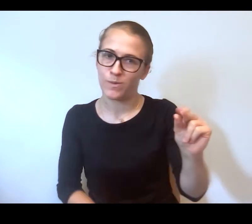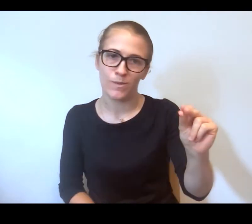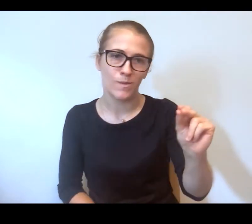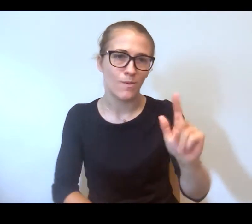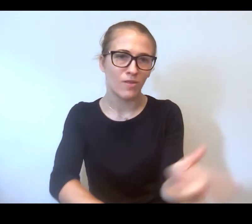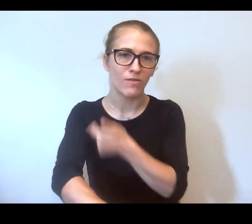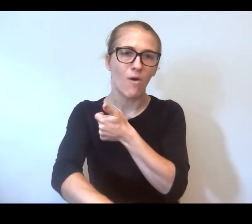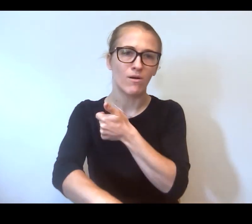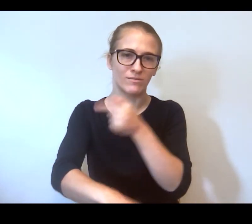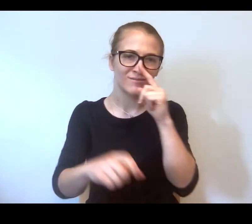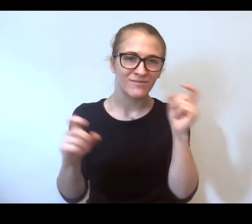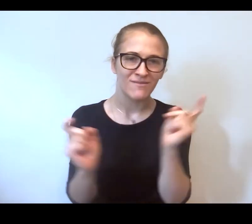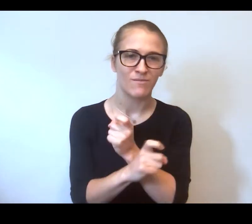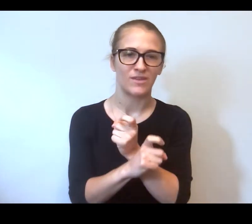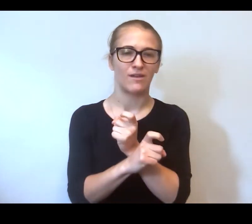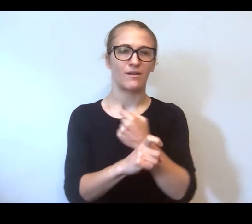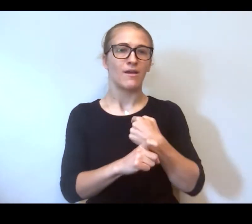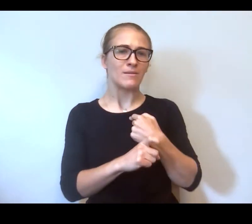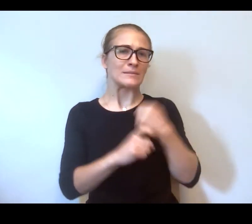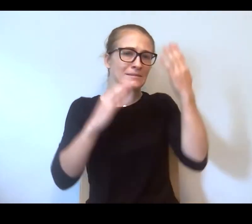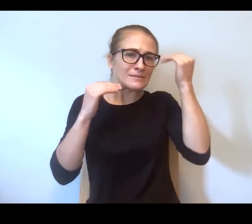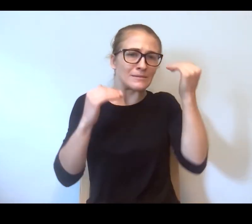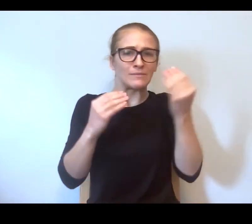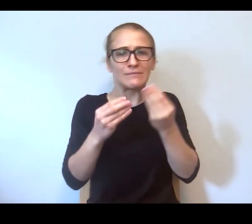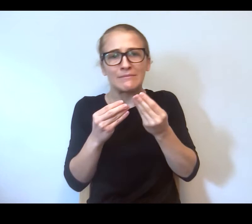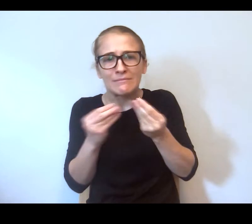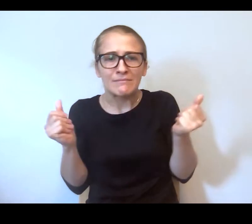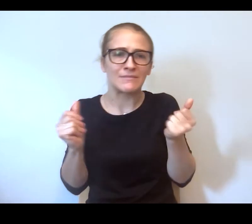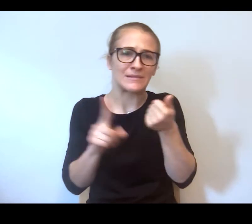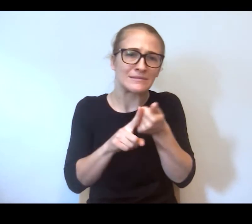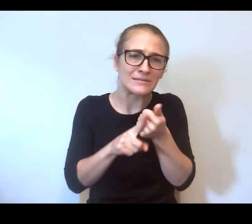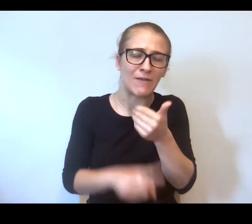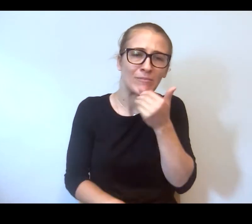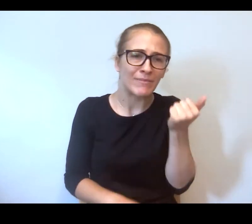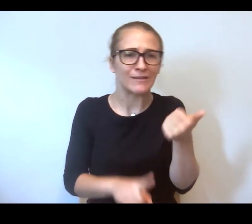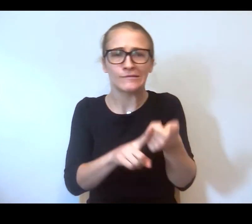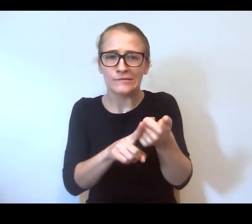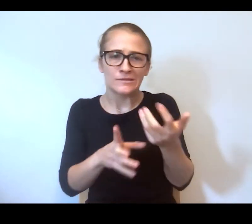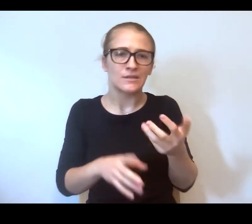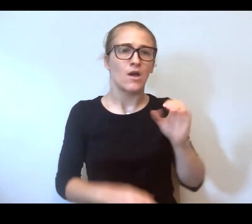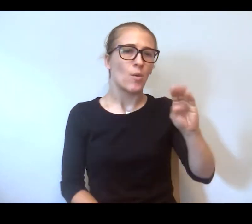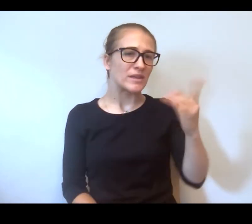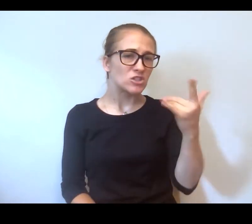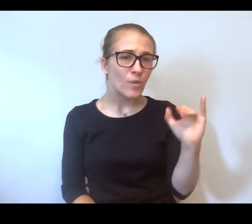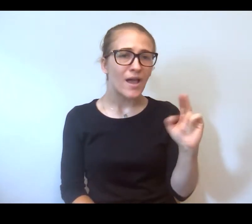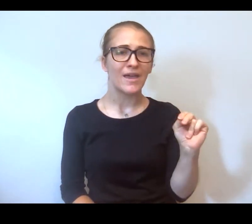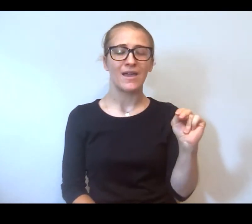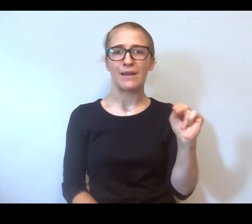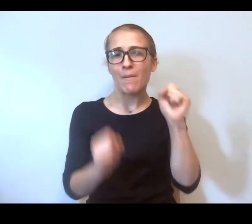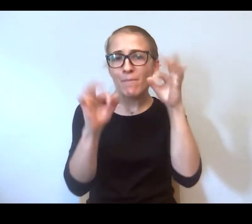one and I spent a lot of time thinking it was just kind of get better on its own because the OB/GYN was amazing. She fully